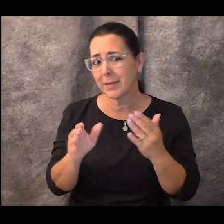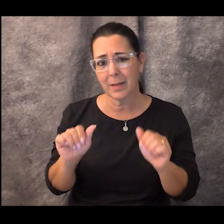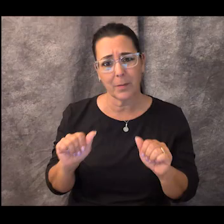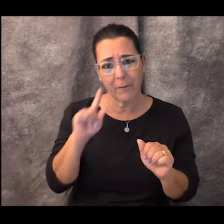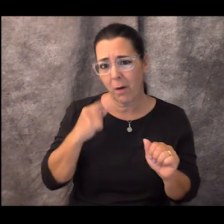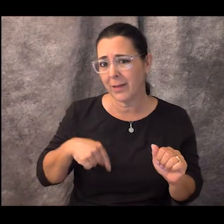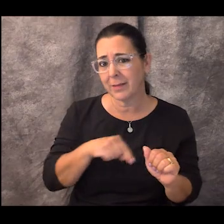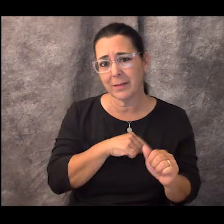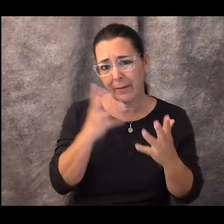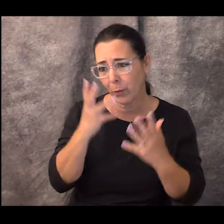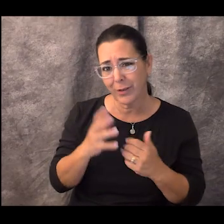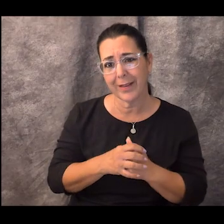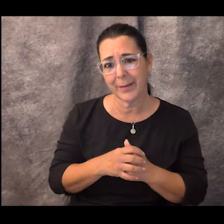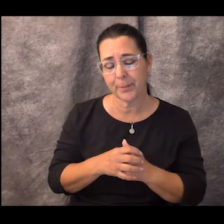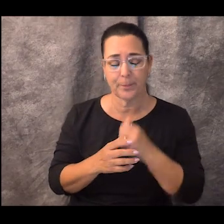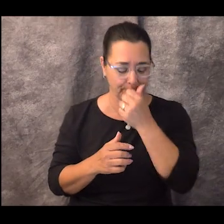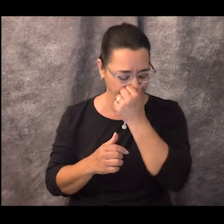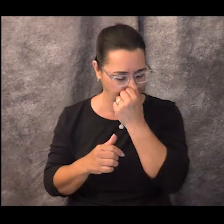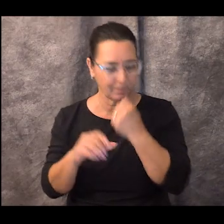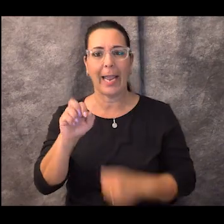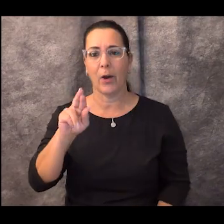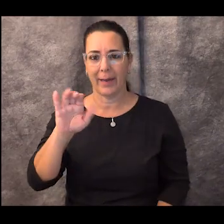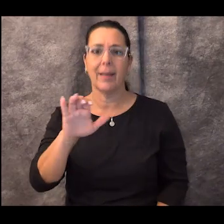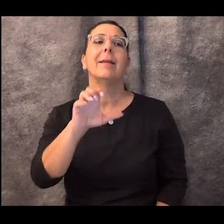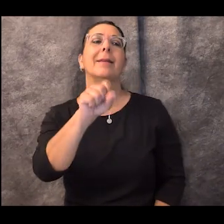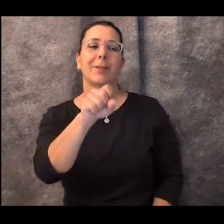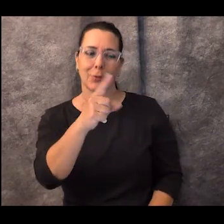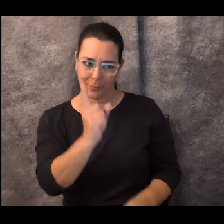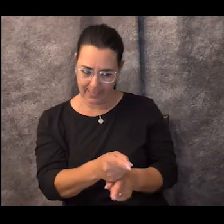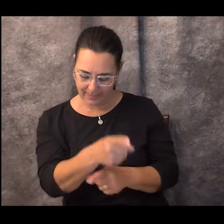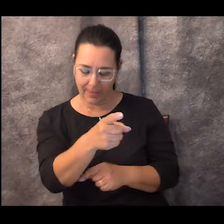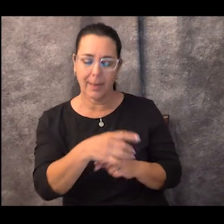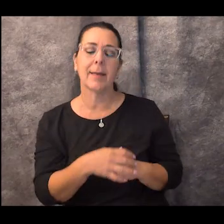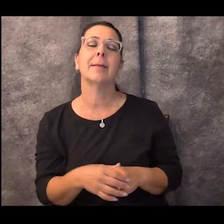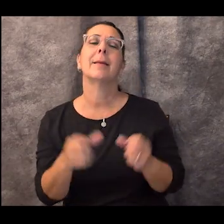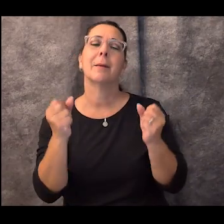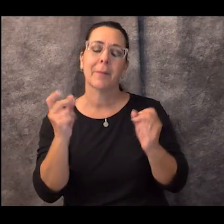(Eric) Right, and as you know, a lot of people will connect,